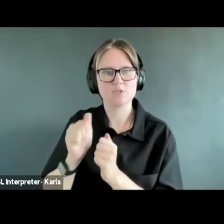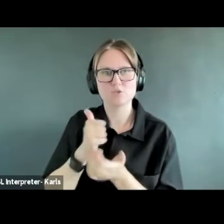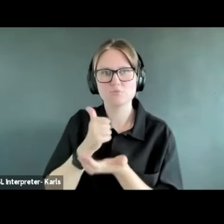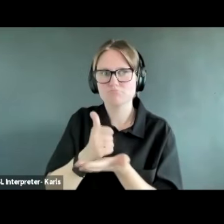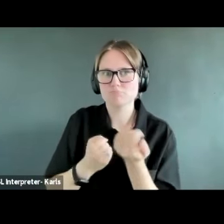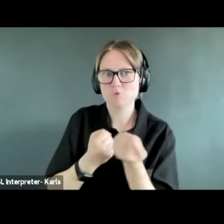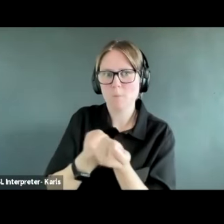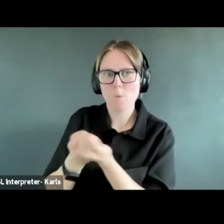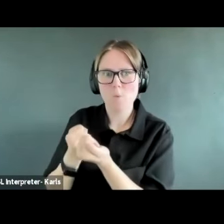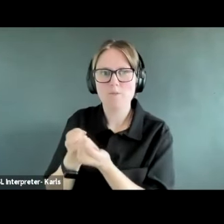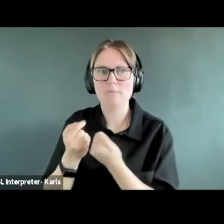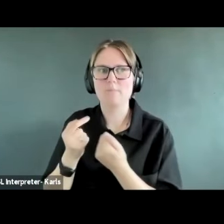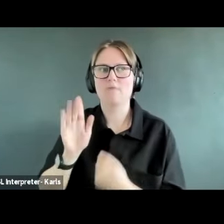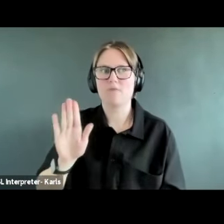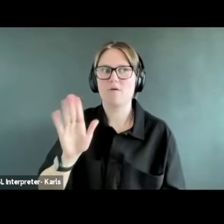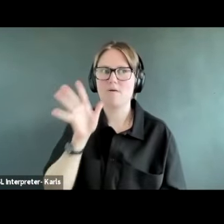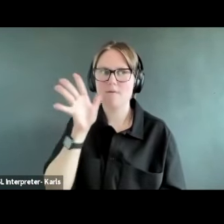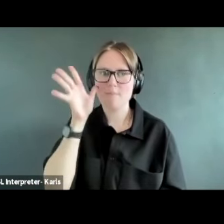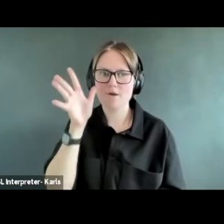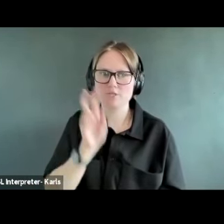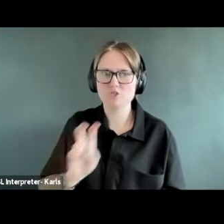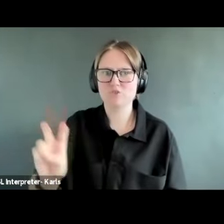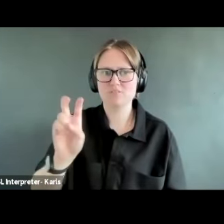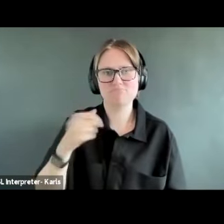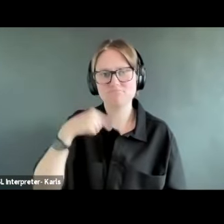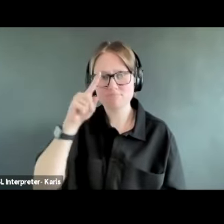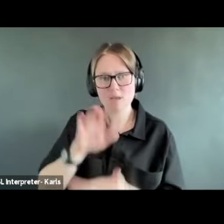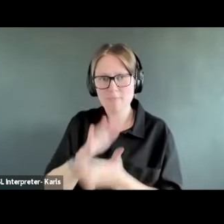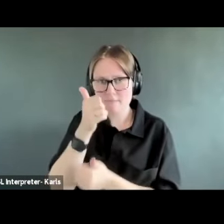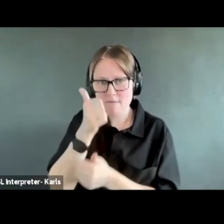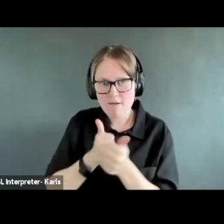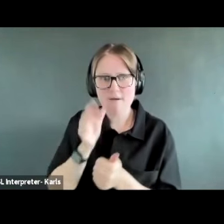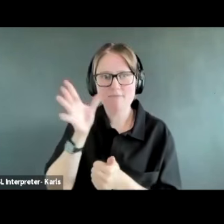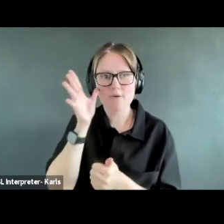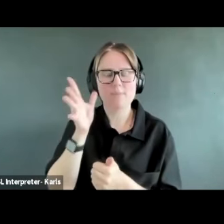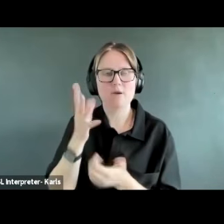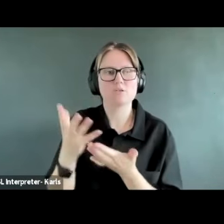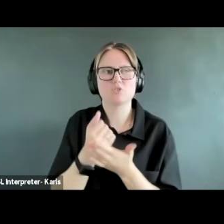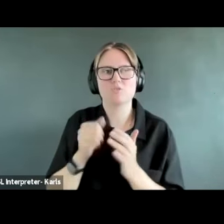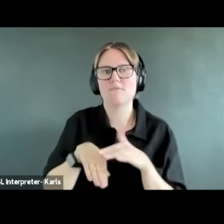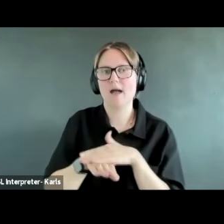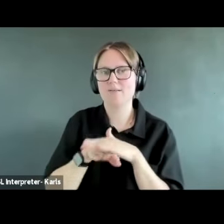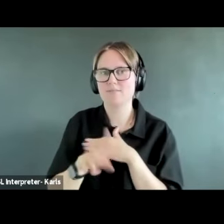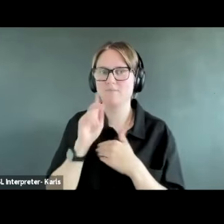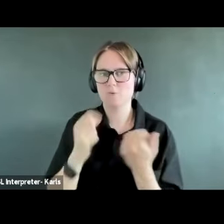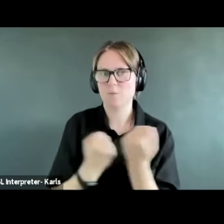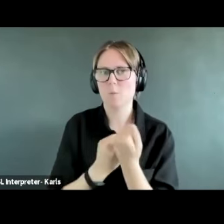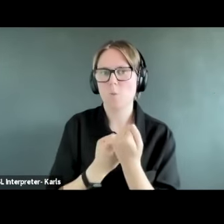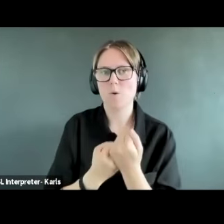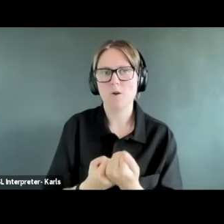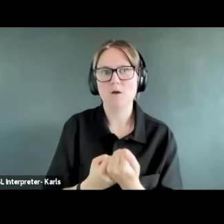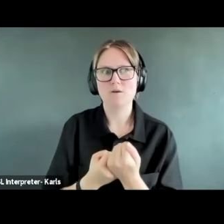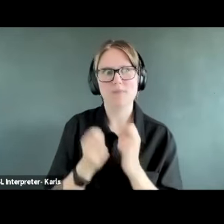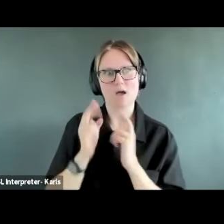journeys. But I believe that every parent deserves access to support that honors their abilities and